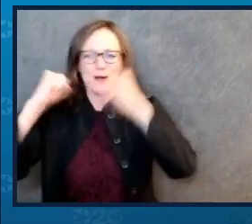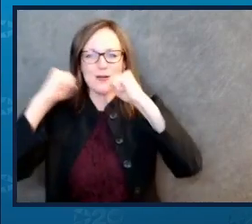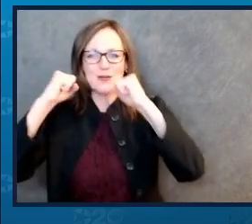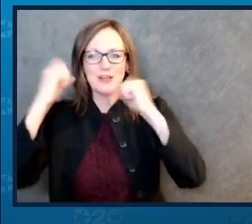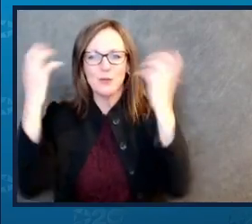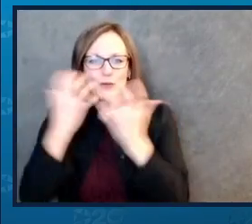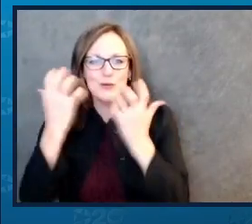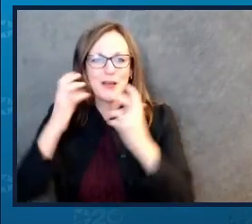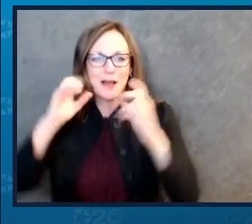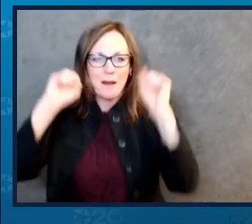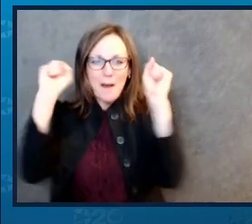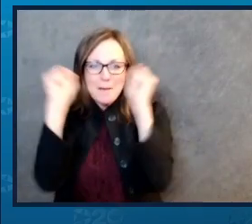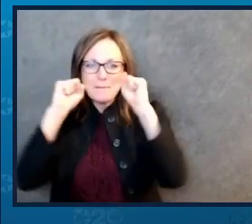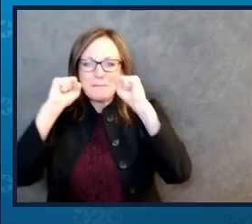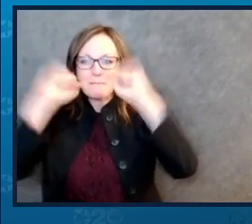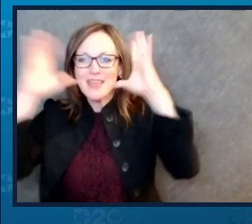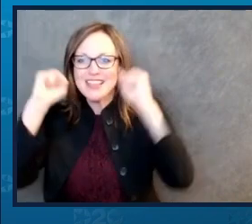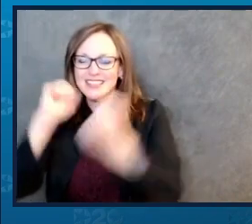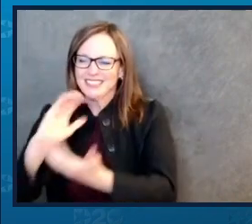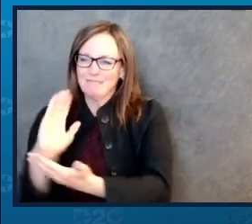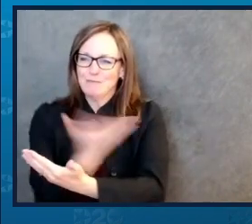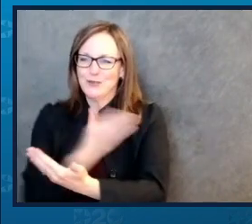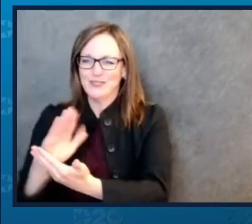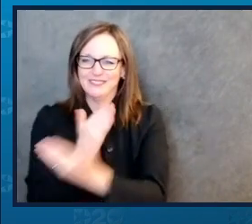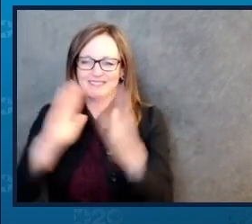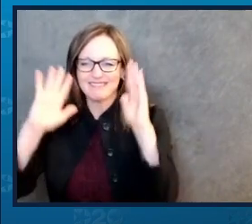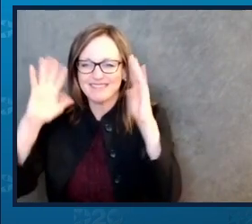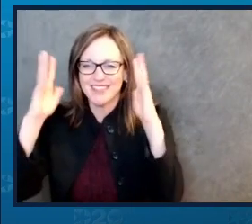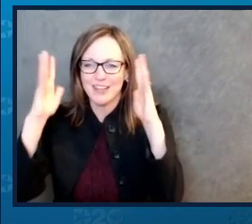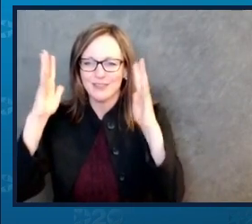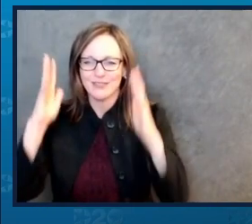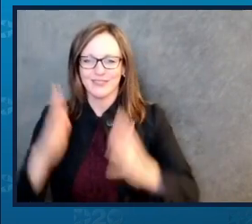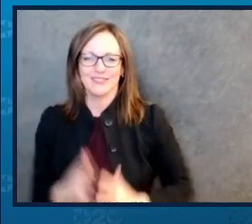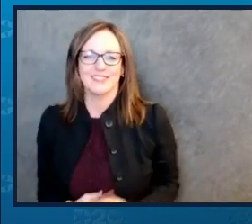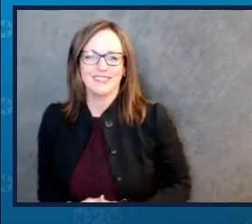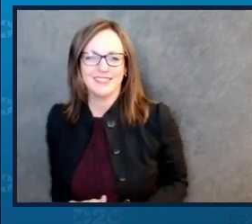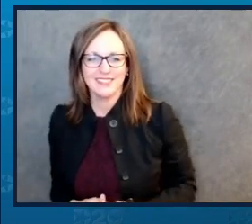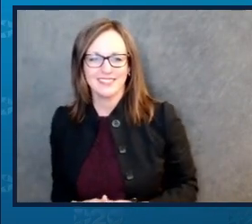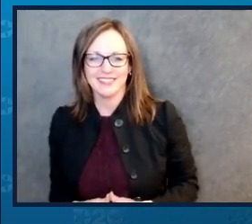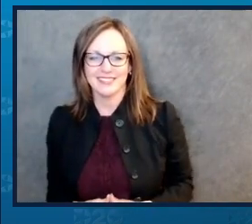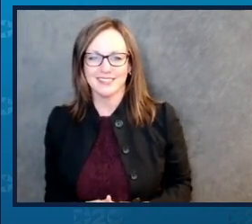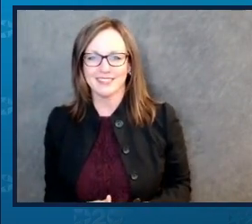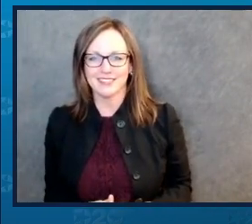THAT WAS PRINCE ROYCE!